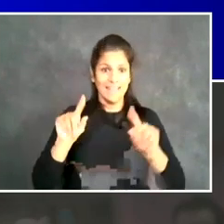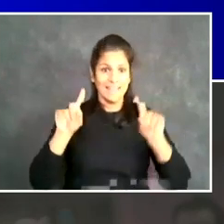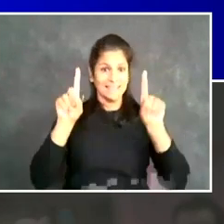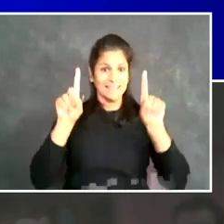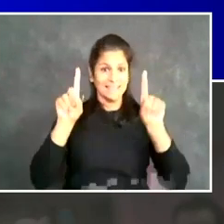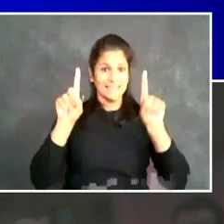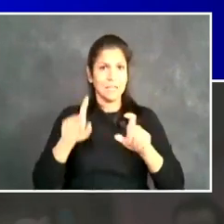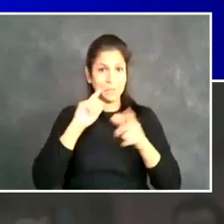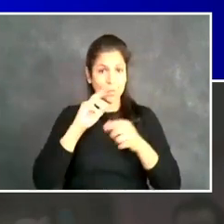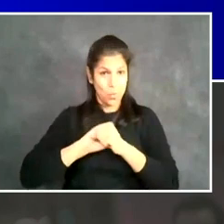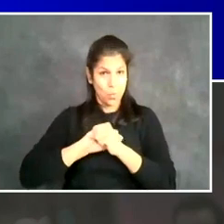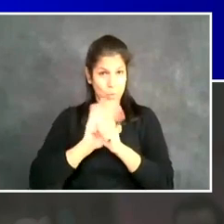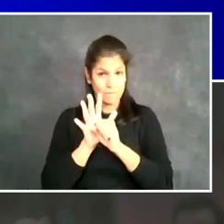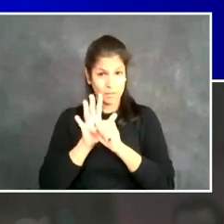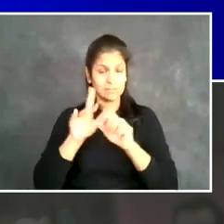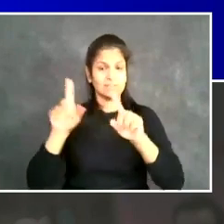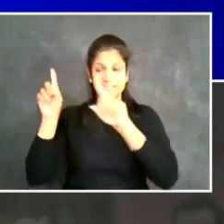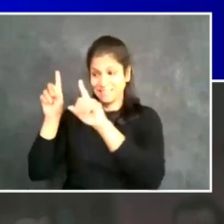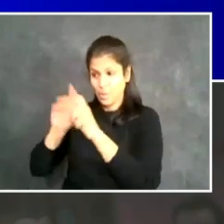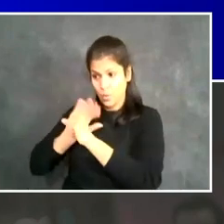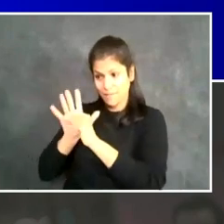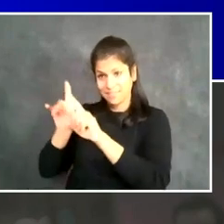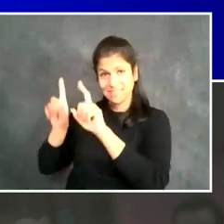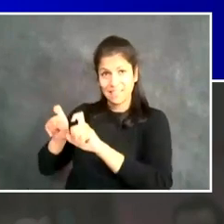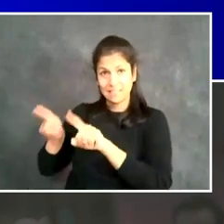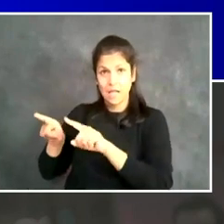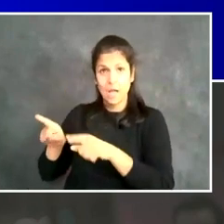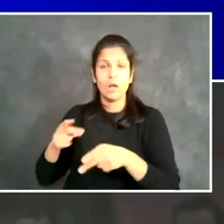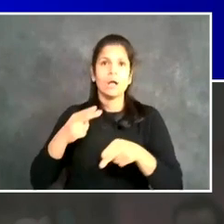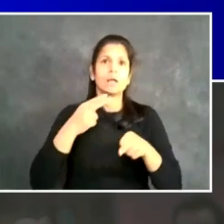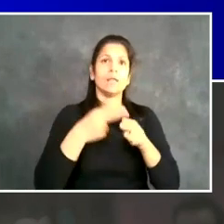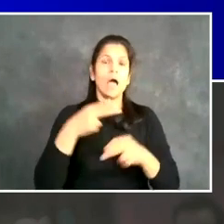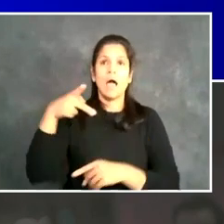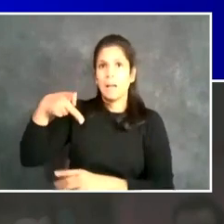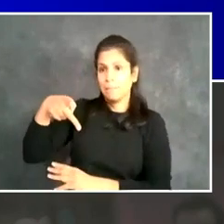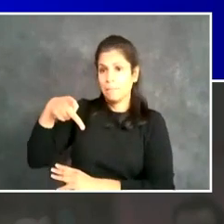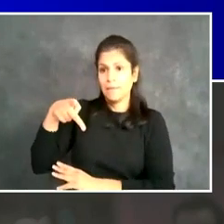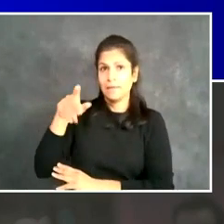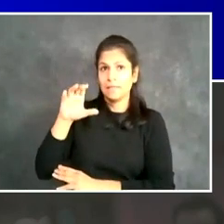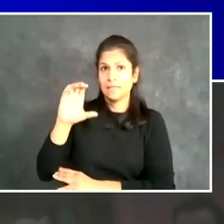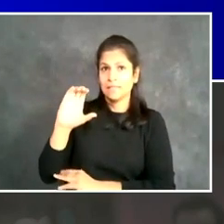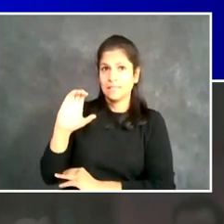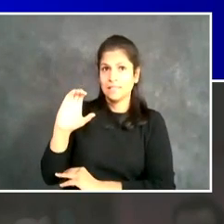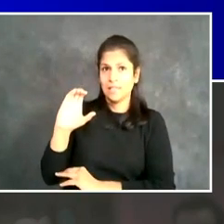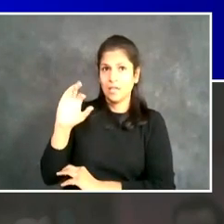IS CALLED PCR TEST AND THAT IS THE TEST THAT ANSWERS THE MOST IMMEDIATE QUESTION AT THIS